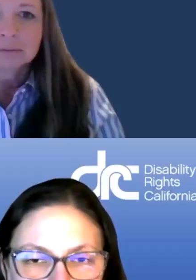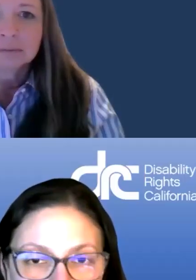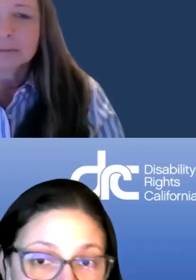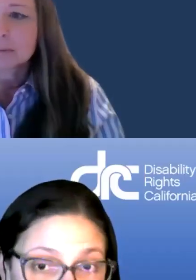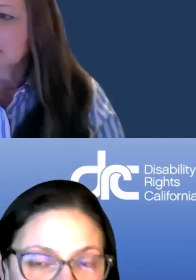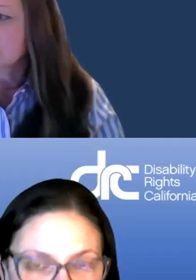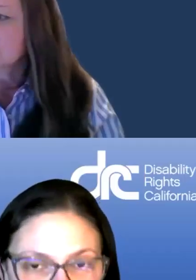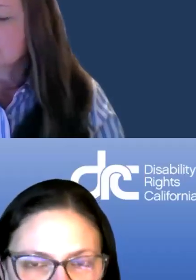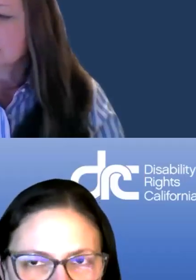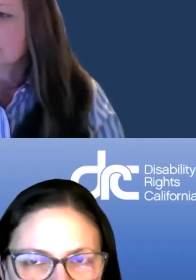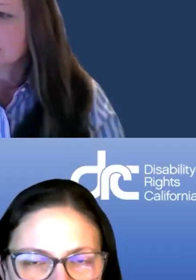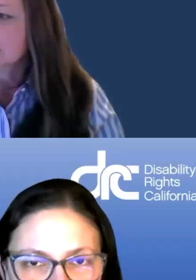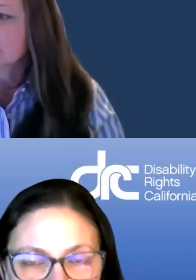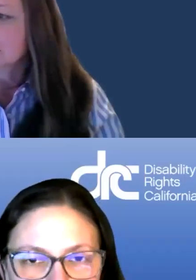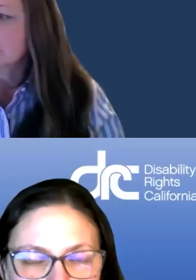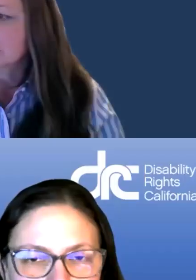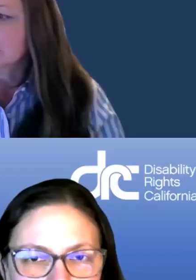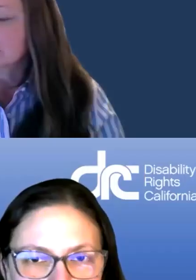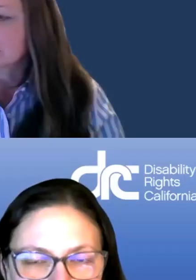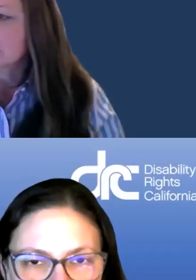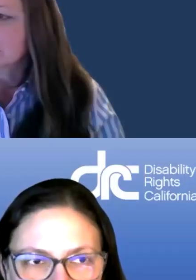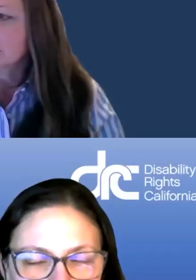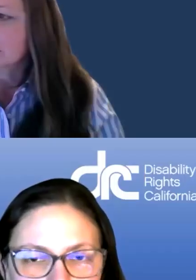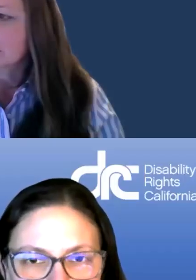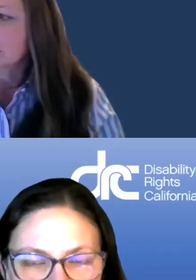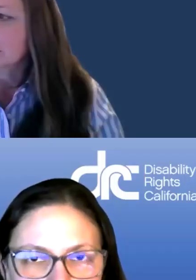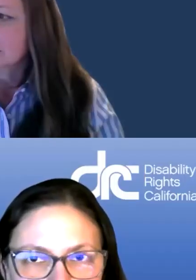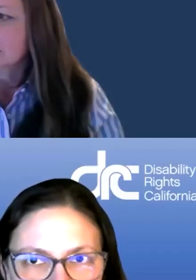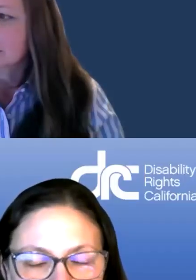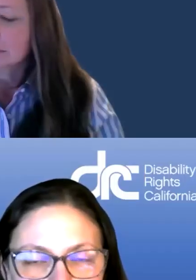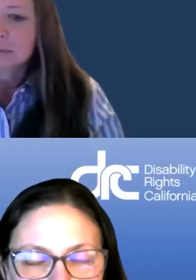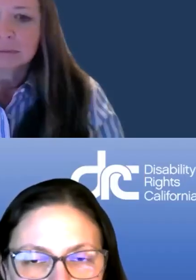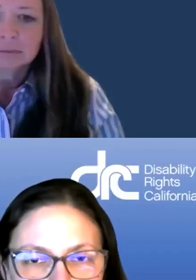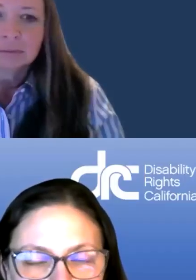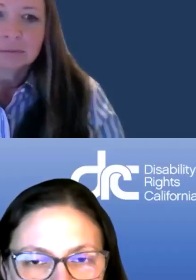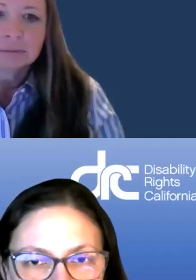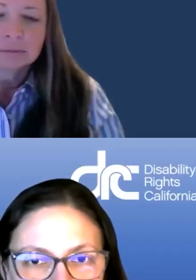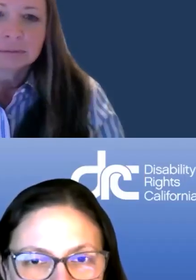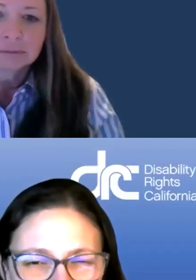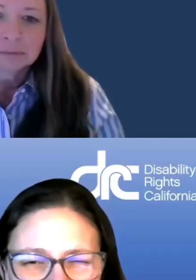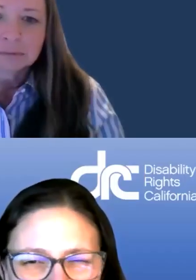determined this, that 90% of the cases that were filed, since I